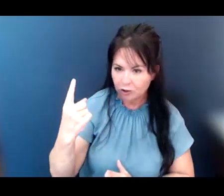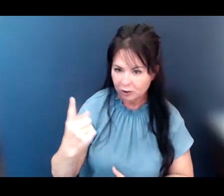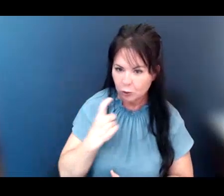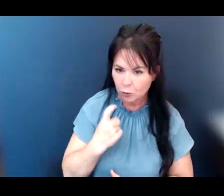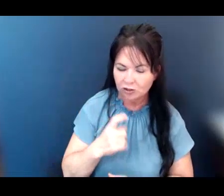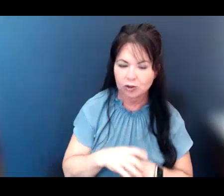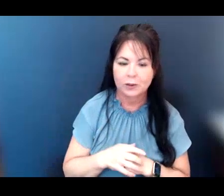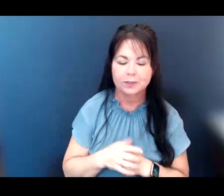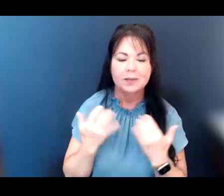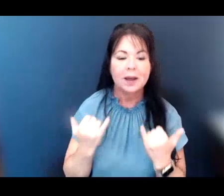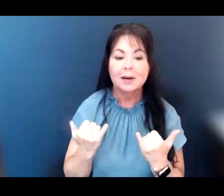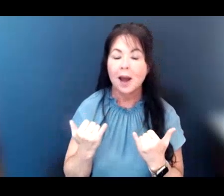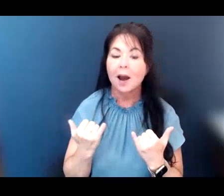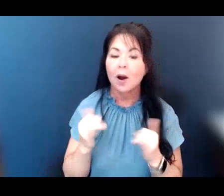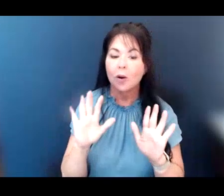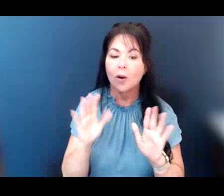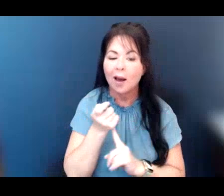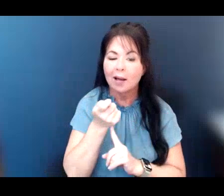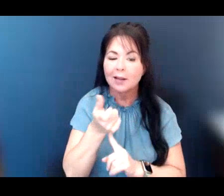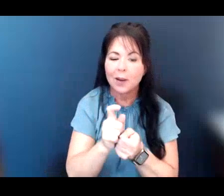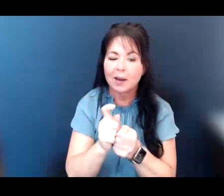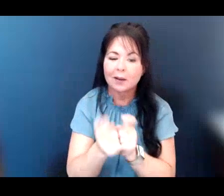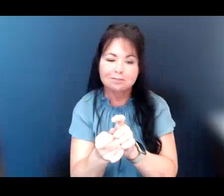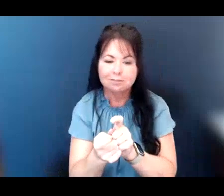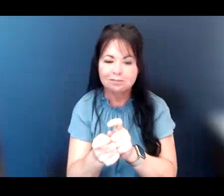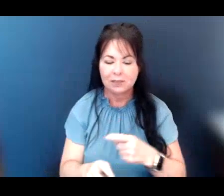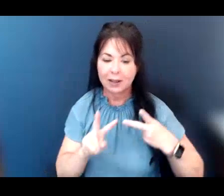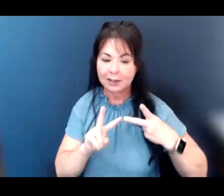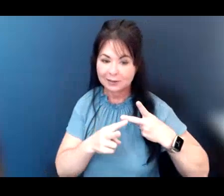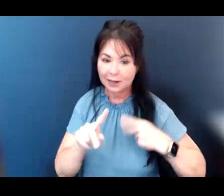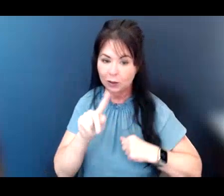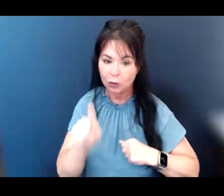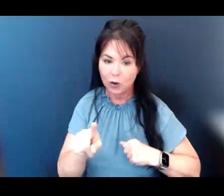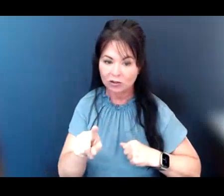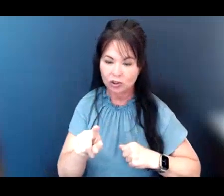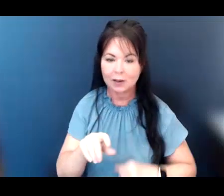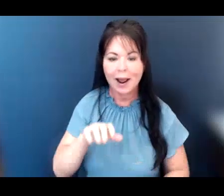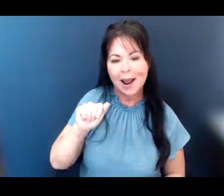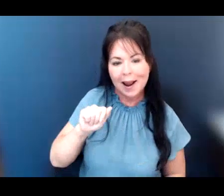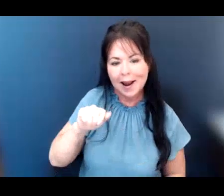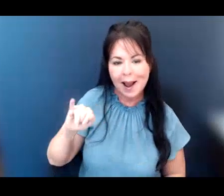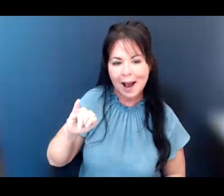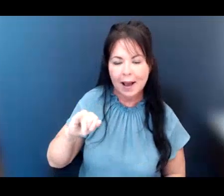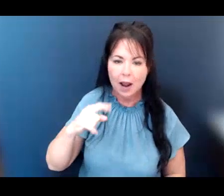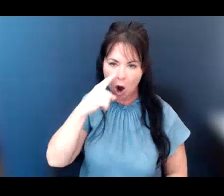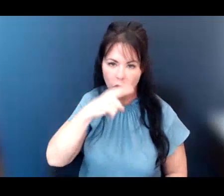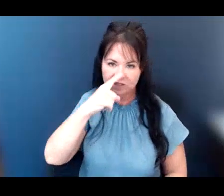for us for this second question on artificial intelligence. So artificial intelligence is becoming